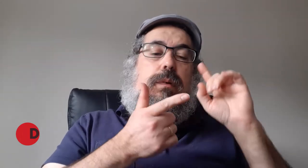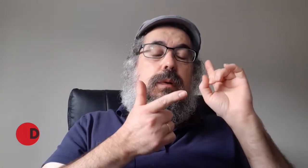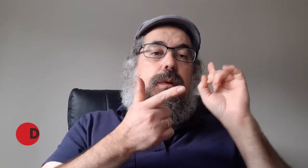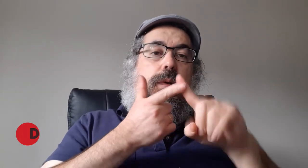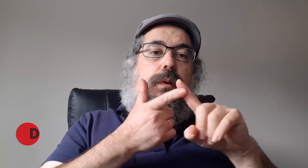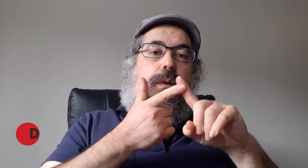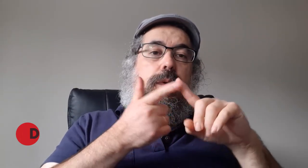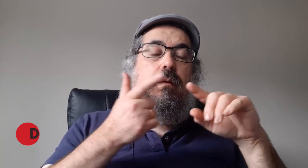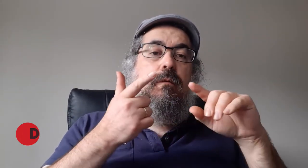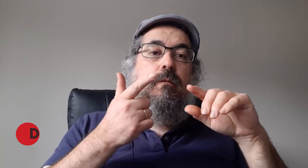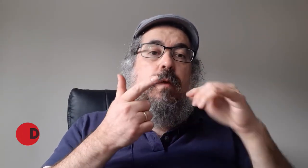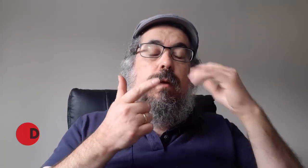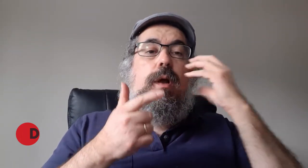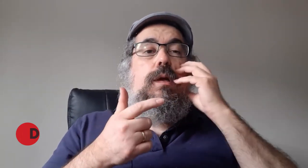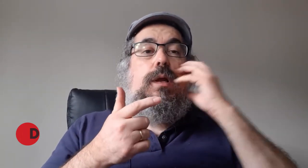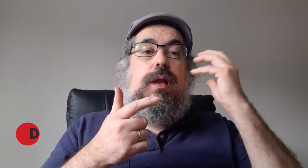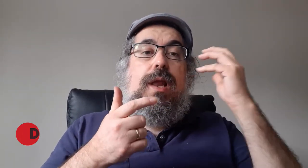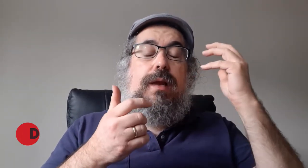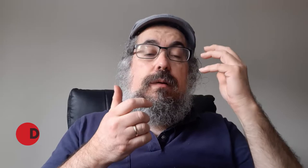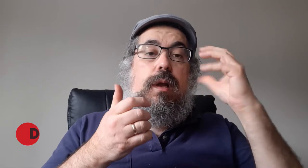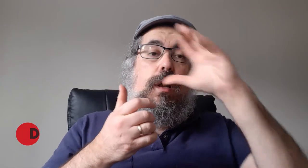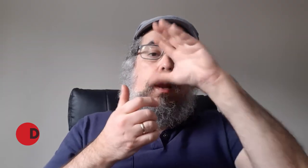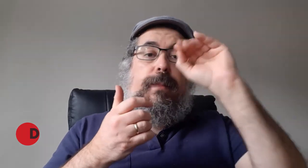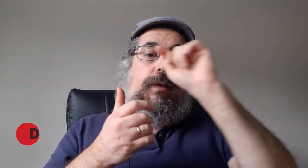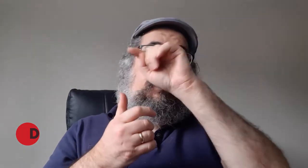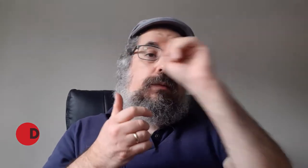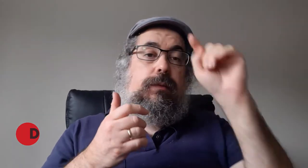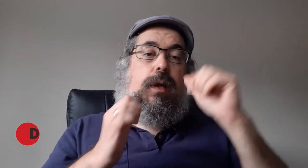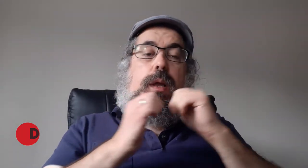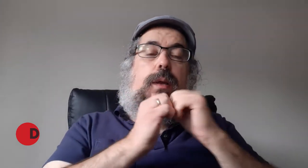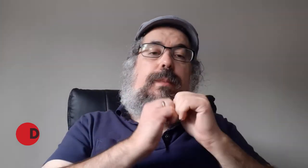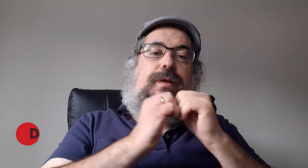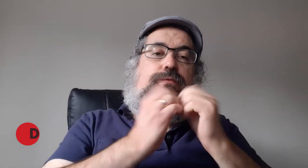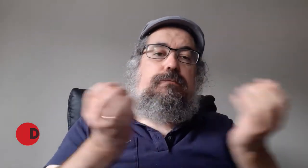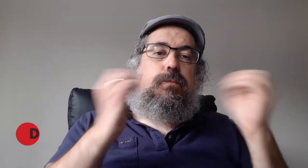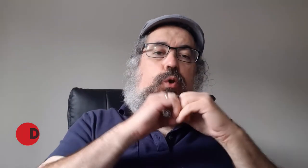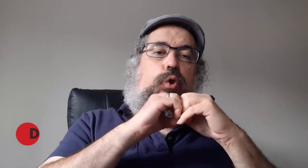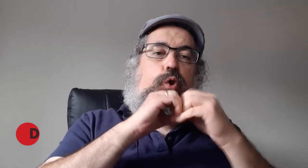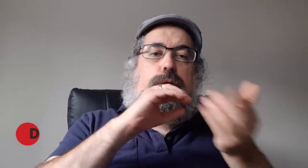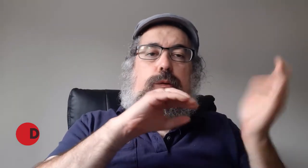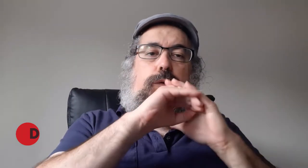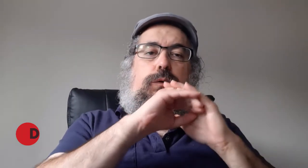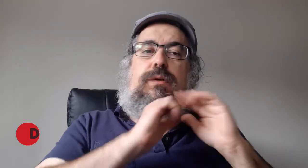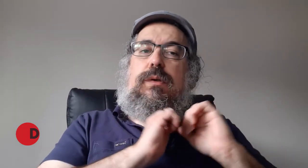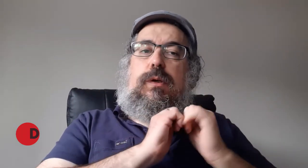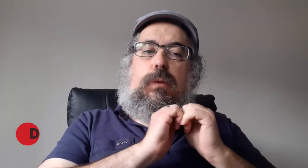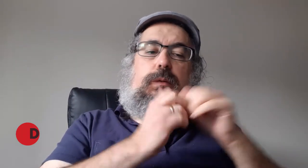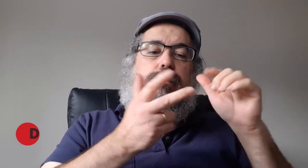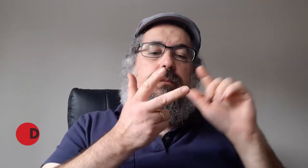increase competition among mobile carriers,